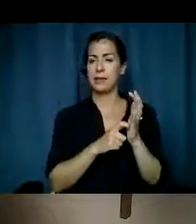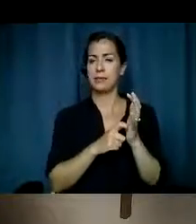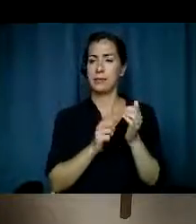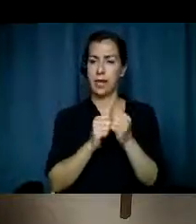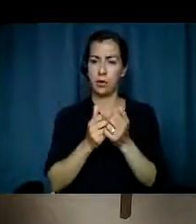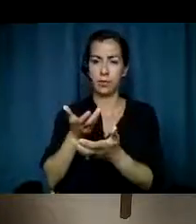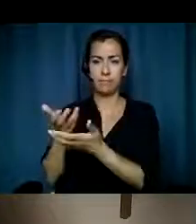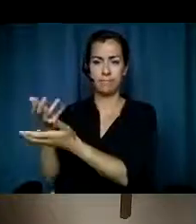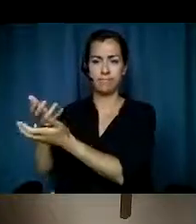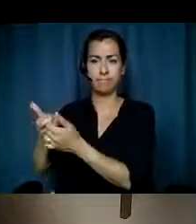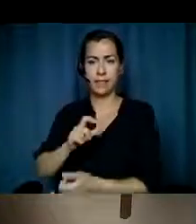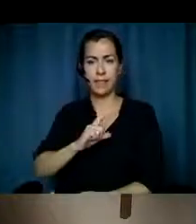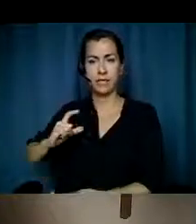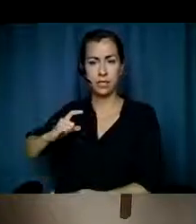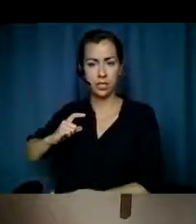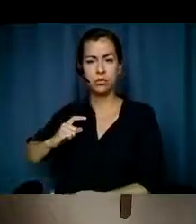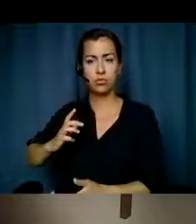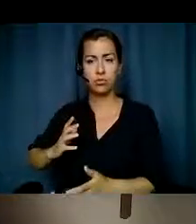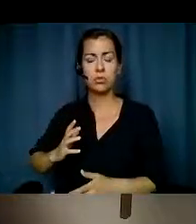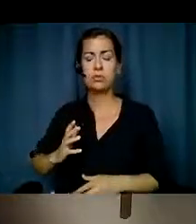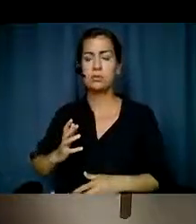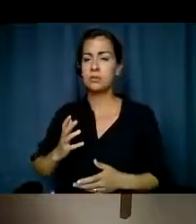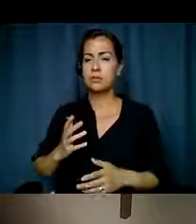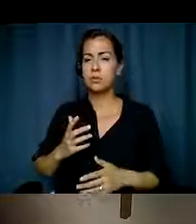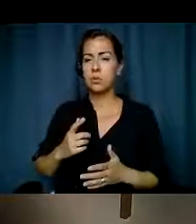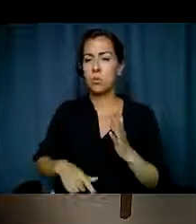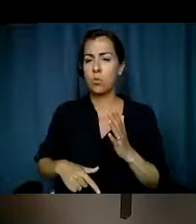however your support works. But I know you often say "don't ask me a yes or no